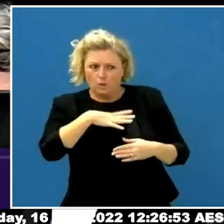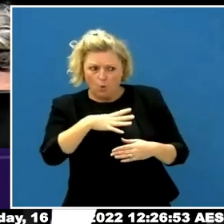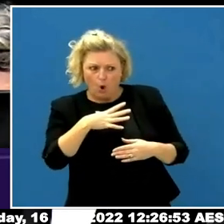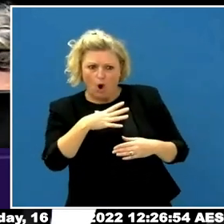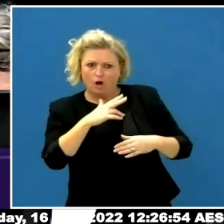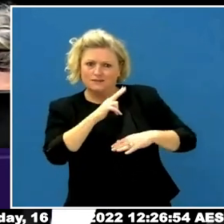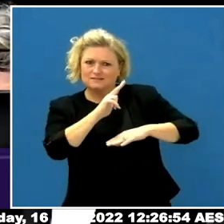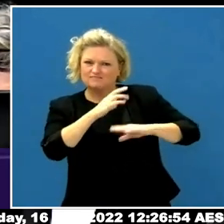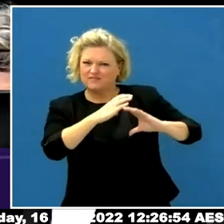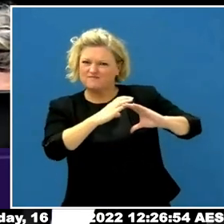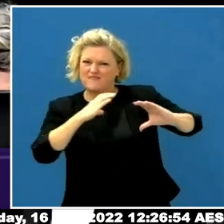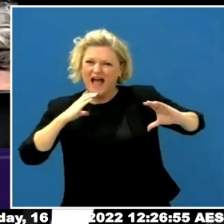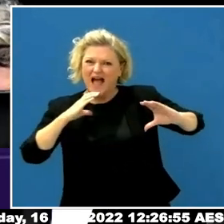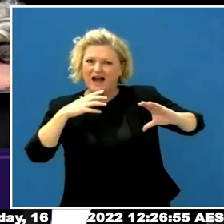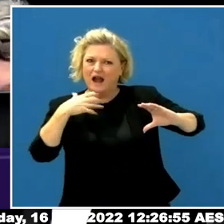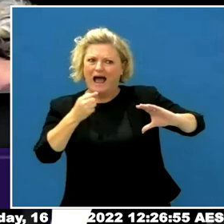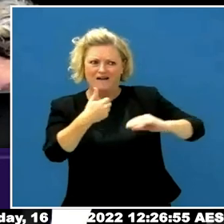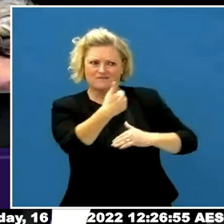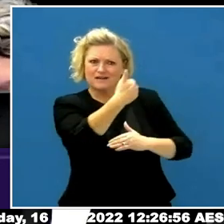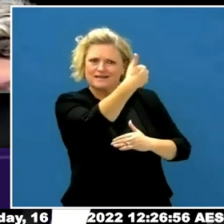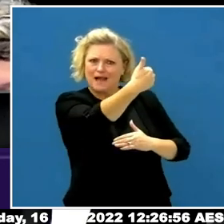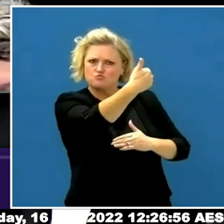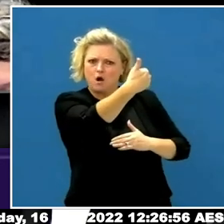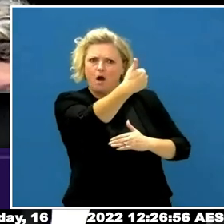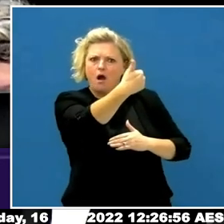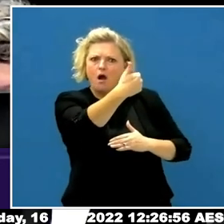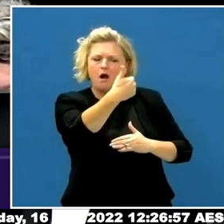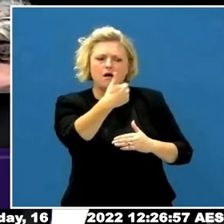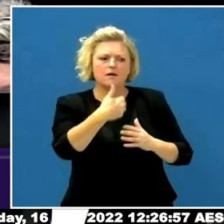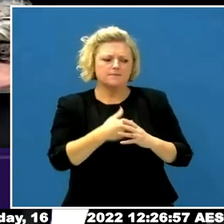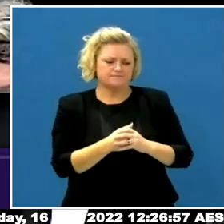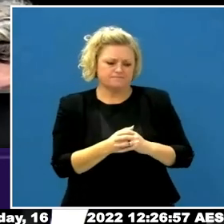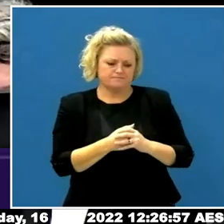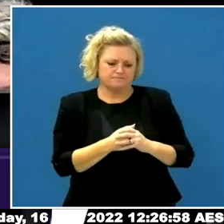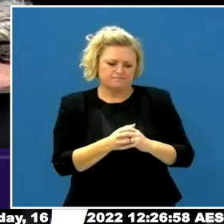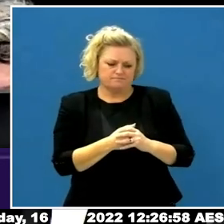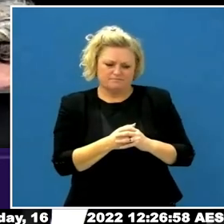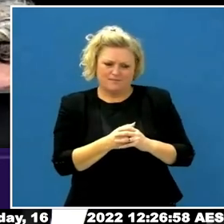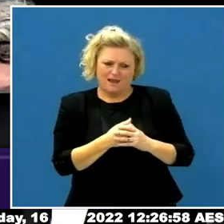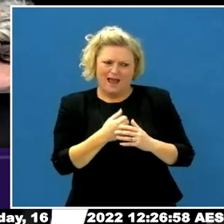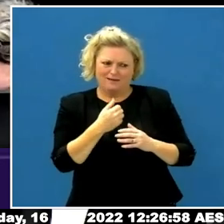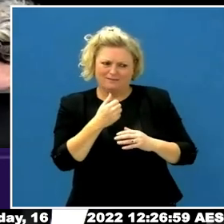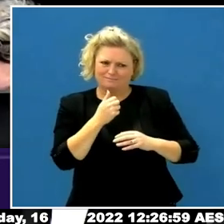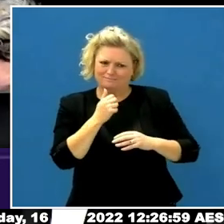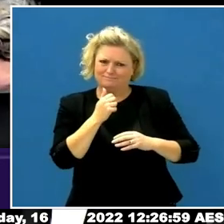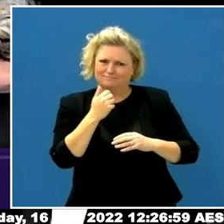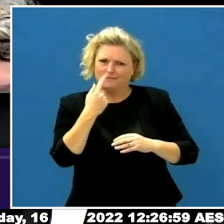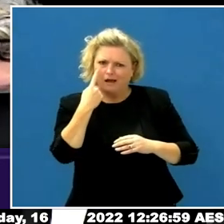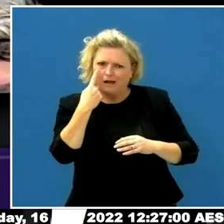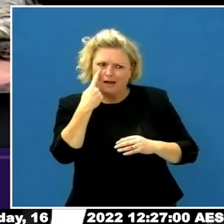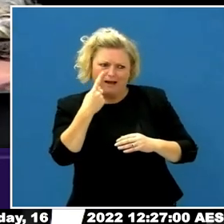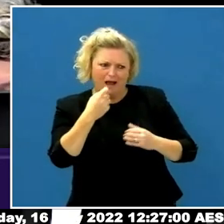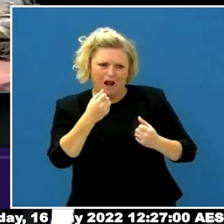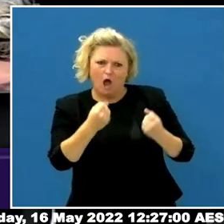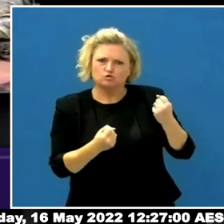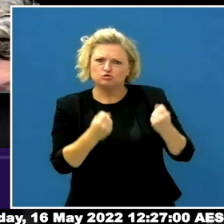And we didn't want them focused on the worker; just so you can see what's happening. What was the response to that?